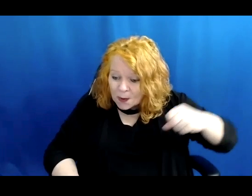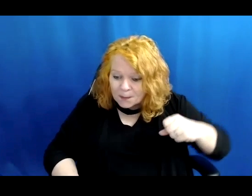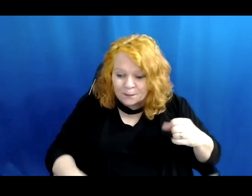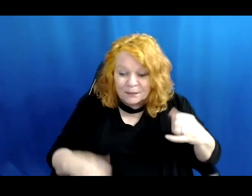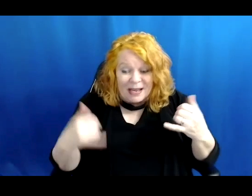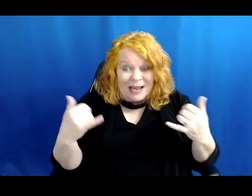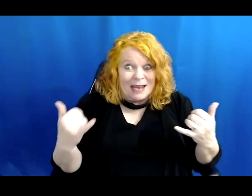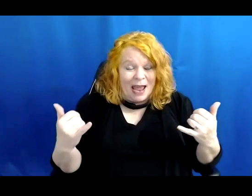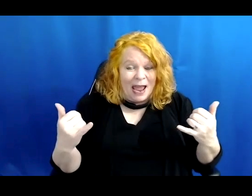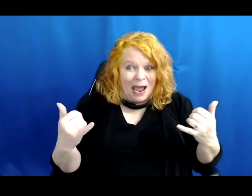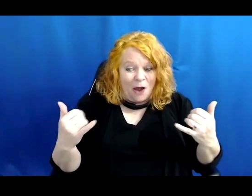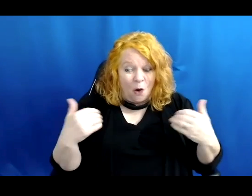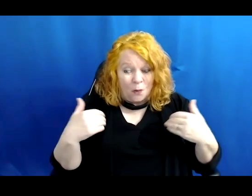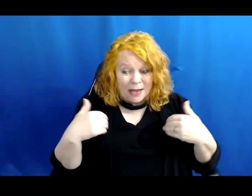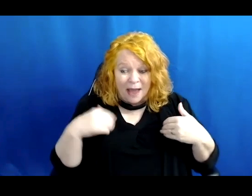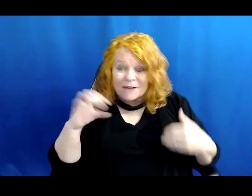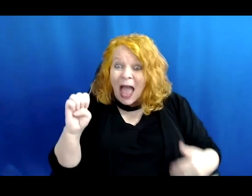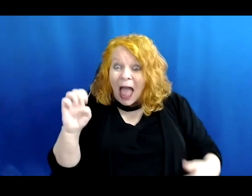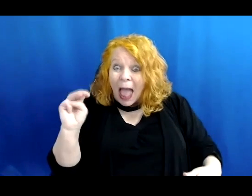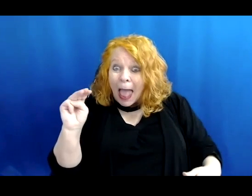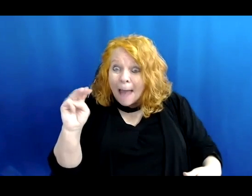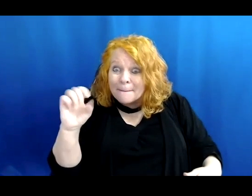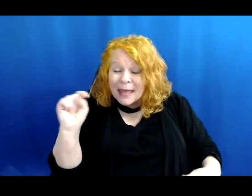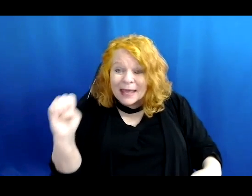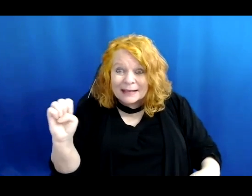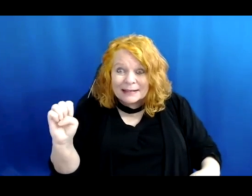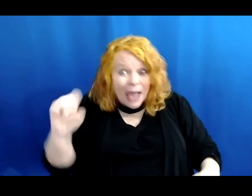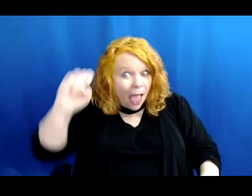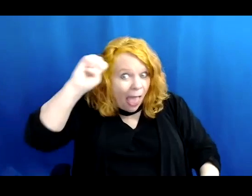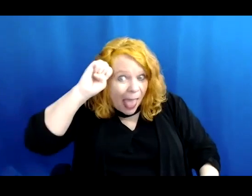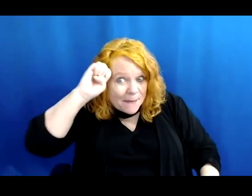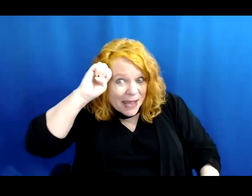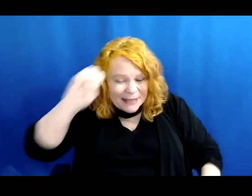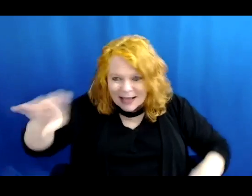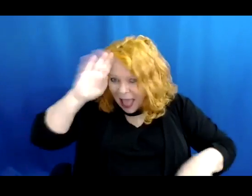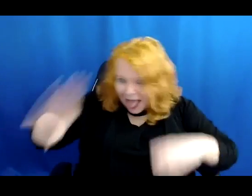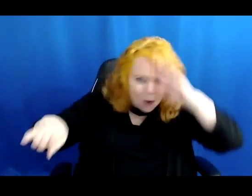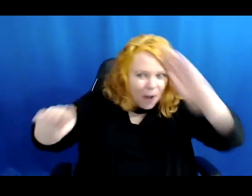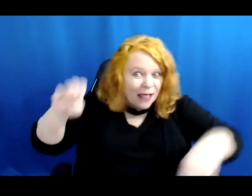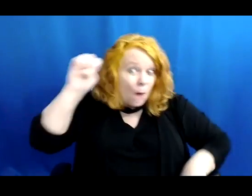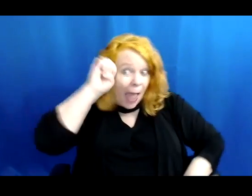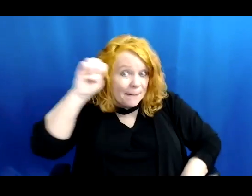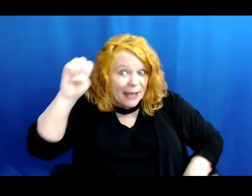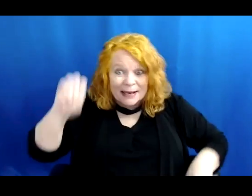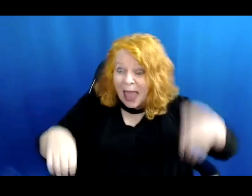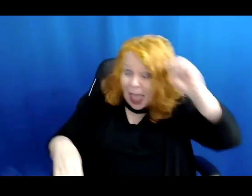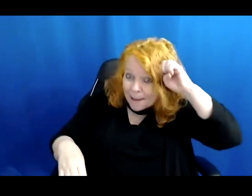And now it's Emmett. Hello hello hello.